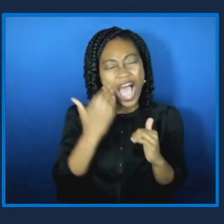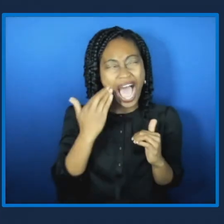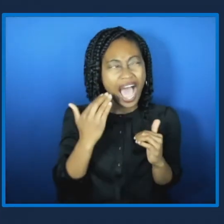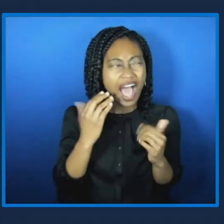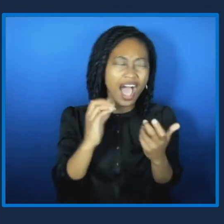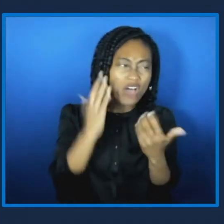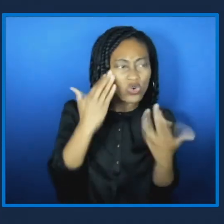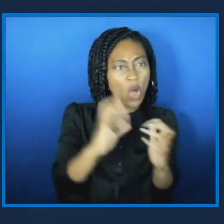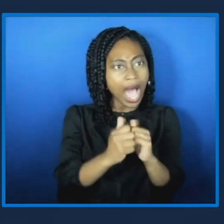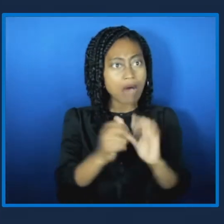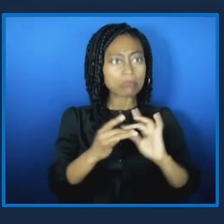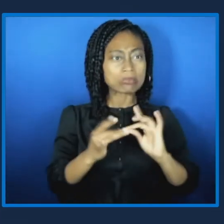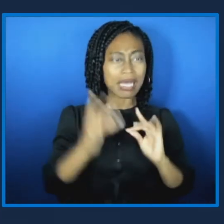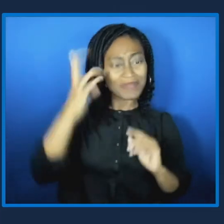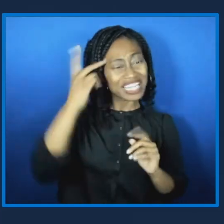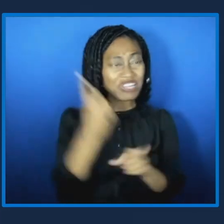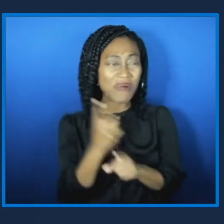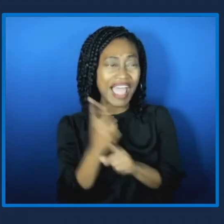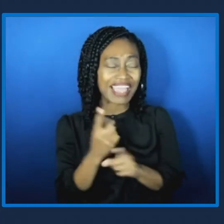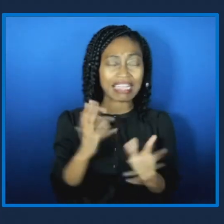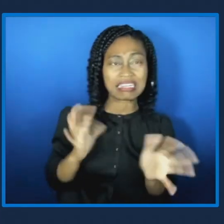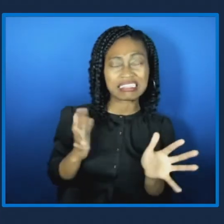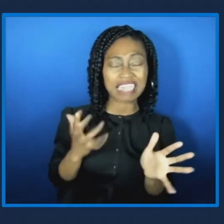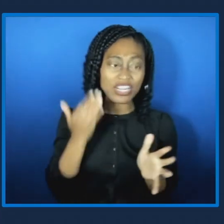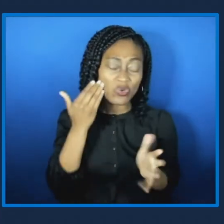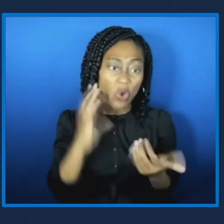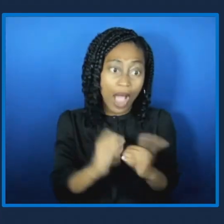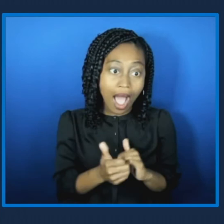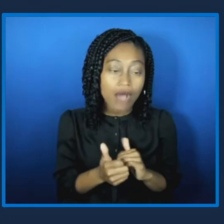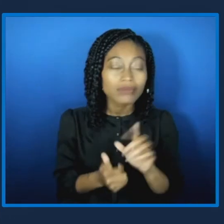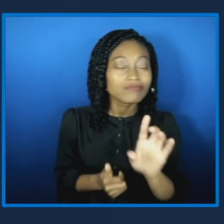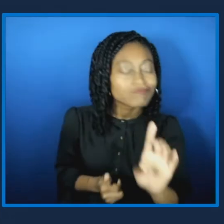And if we focused on what connects us as people